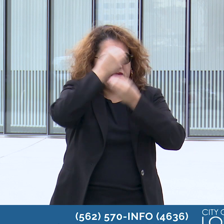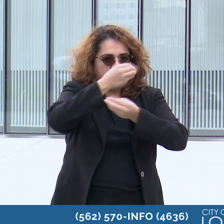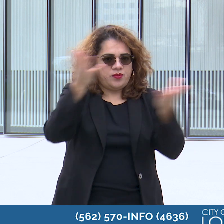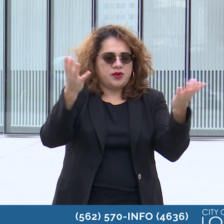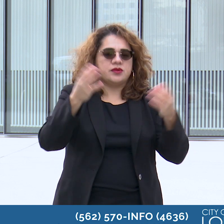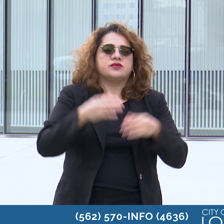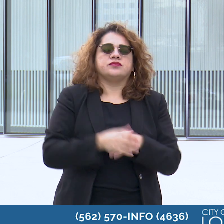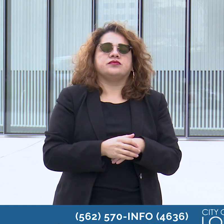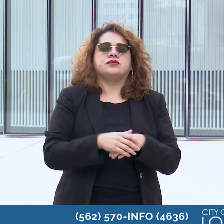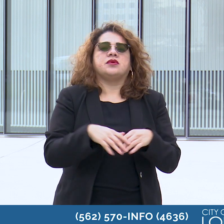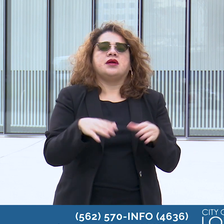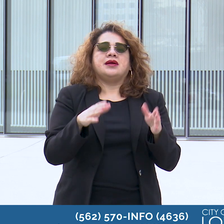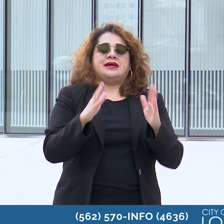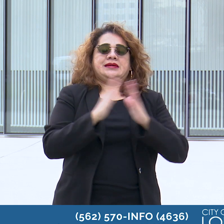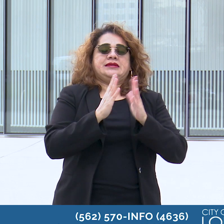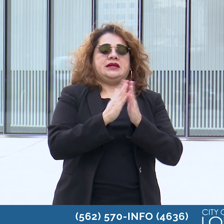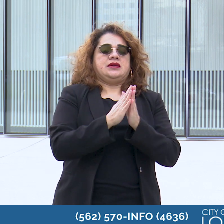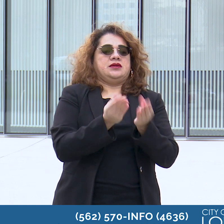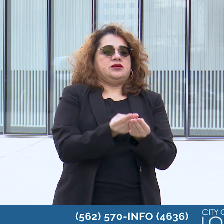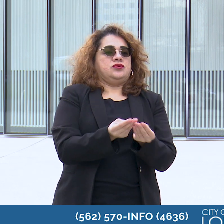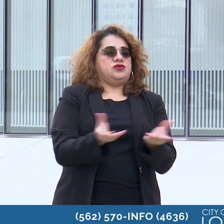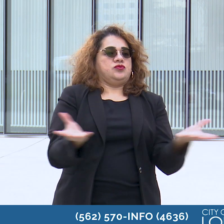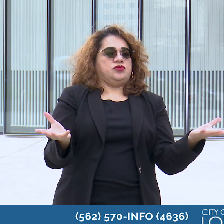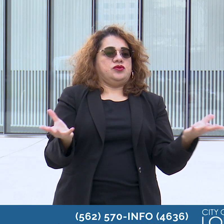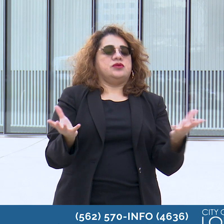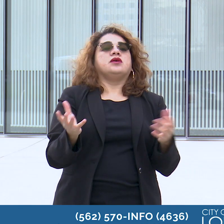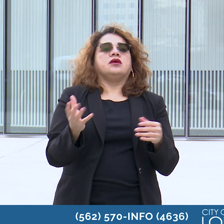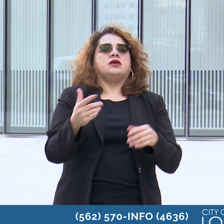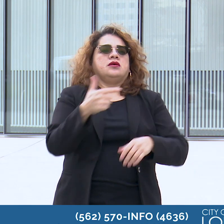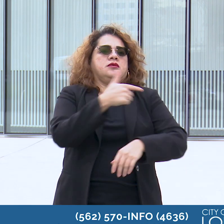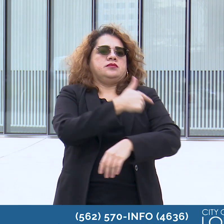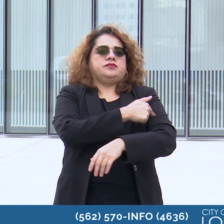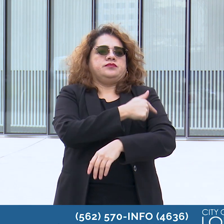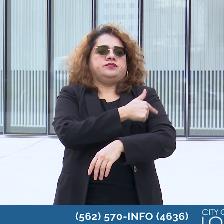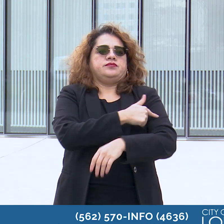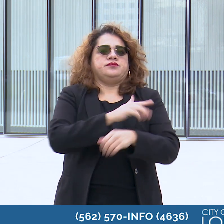the distribution and dispensing of the COVID-19 vaccine.